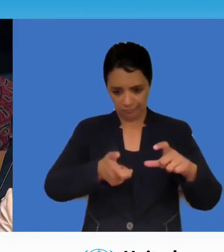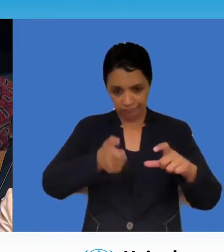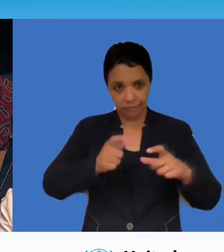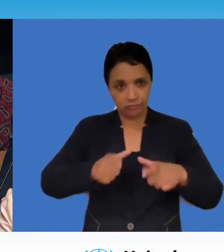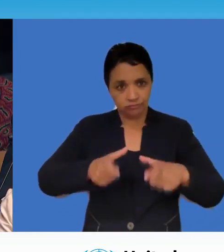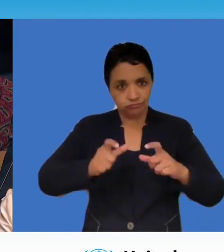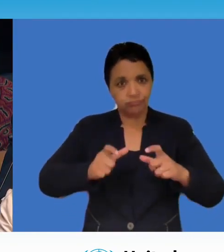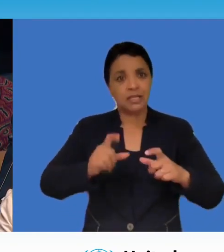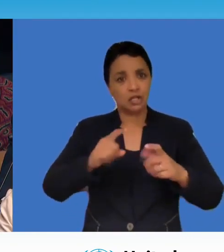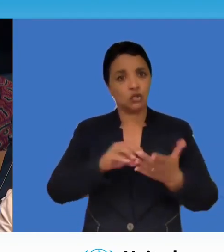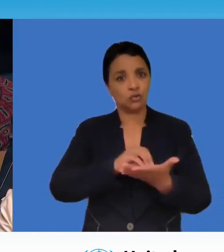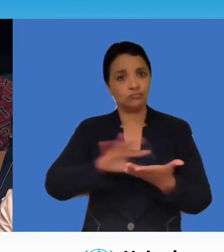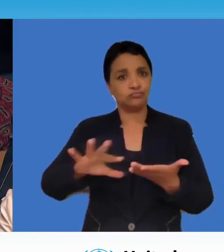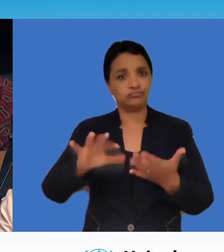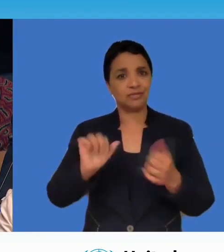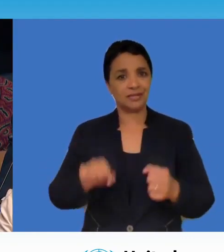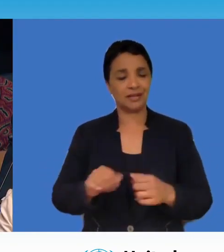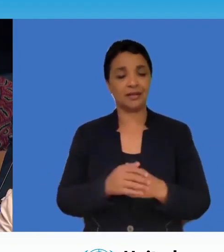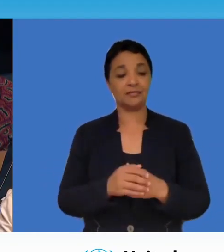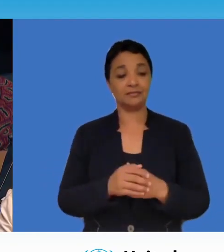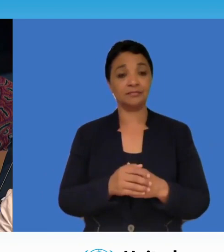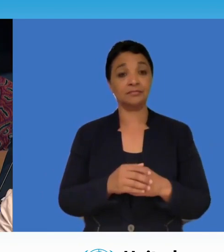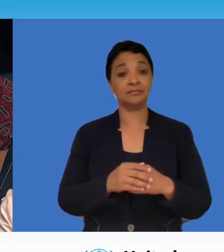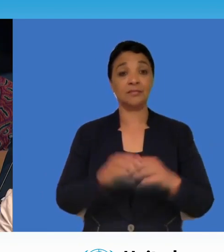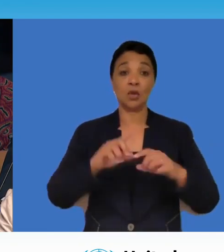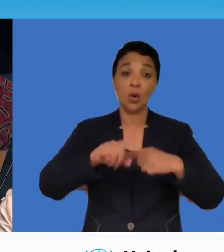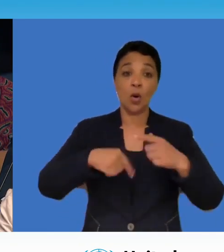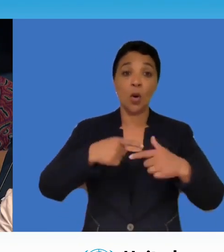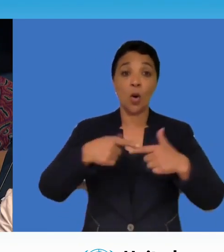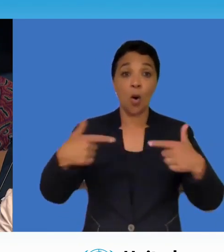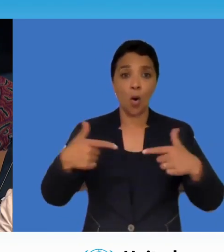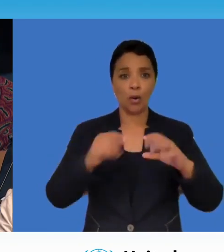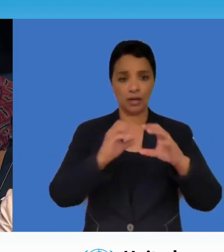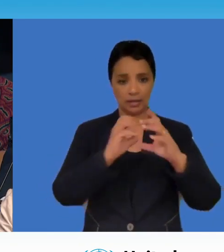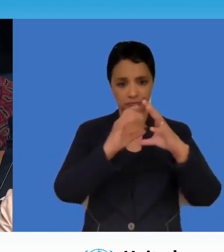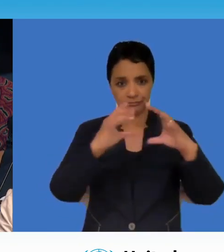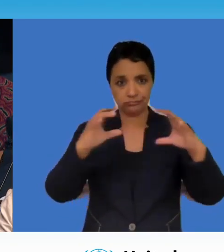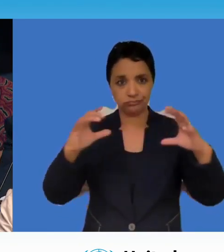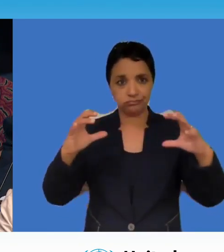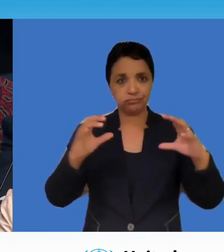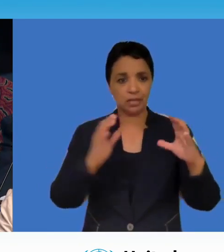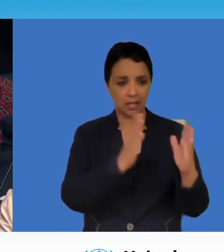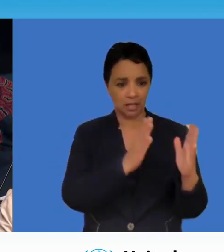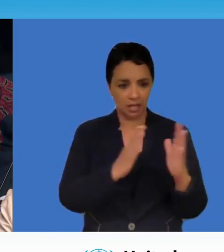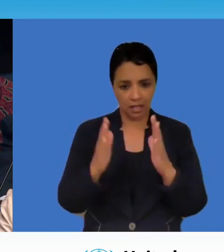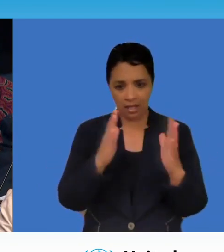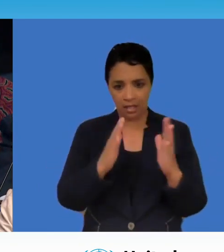screen starts blank and each symbol appears with a narrative describing its meaning until the artwork